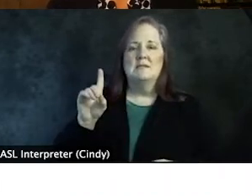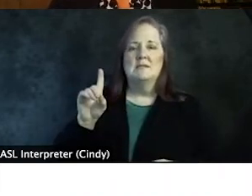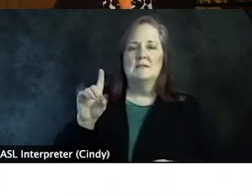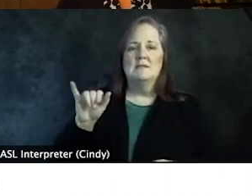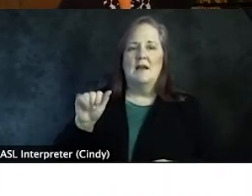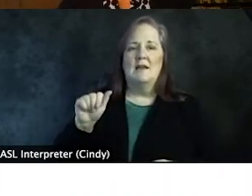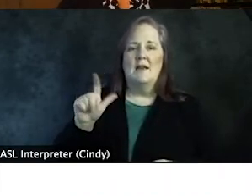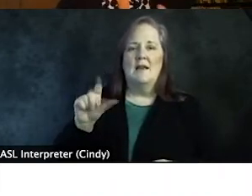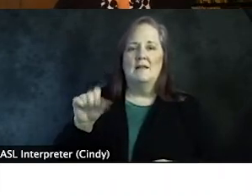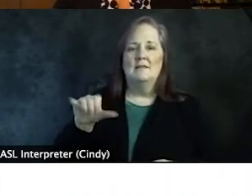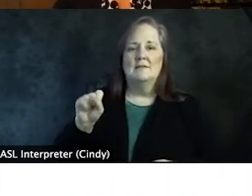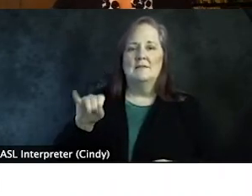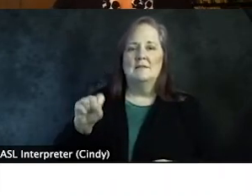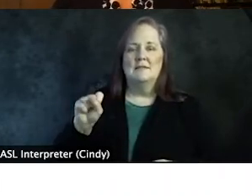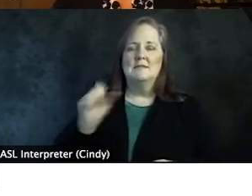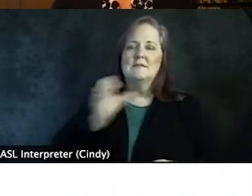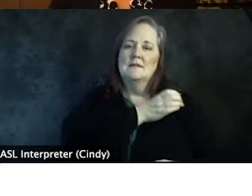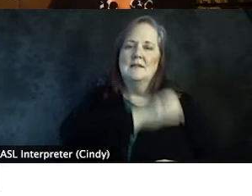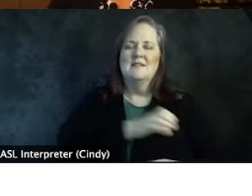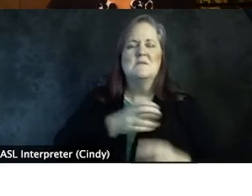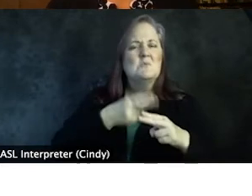I'm sorry, having kidney failure is a condition